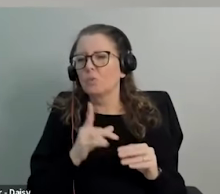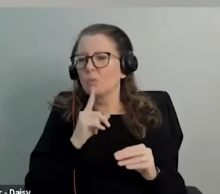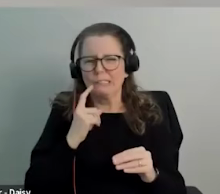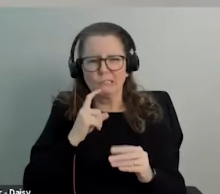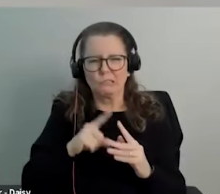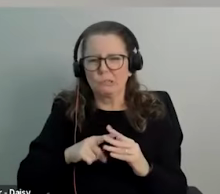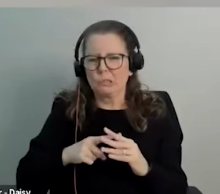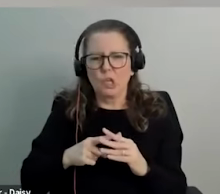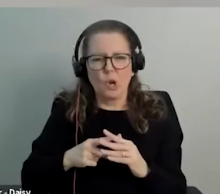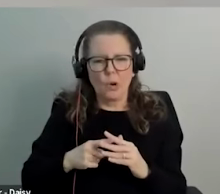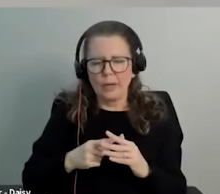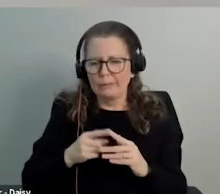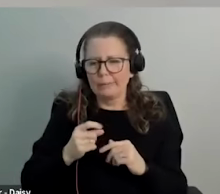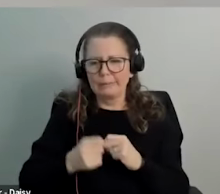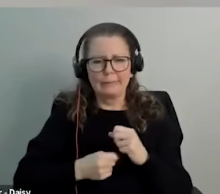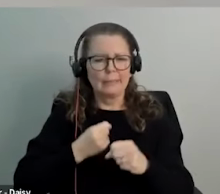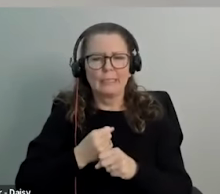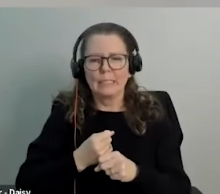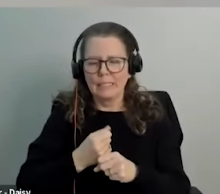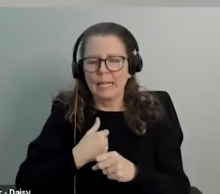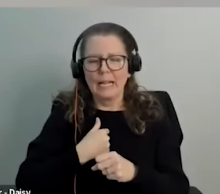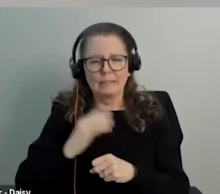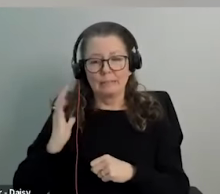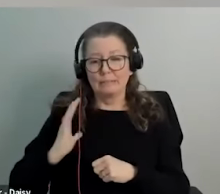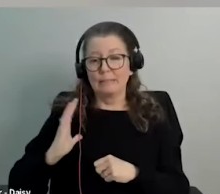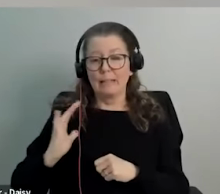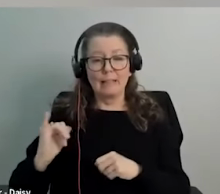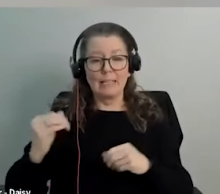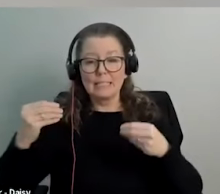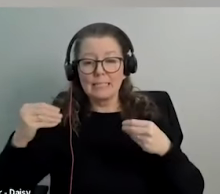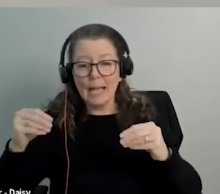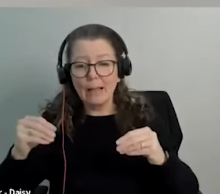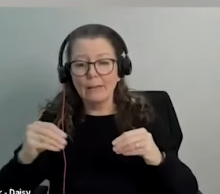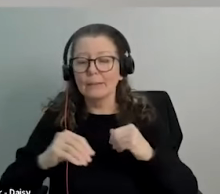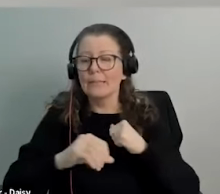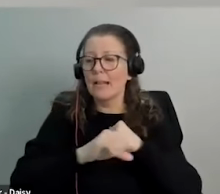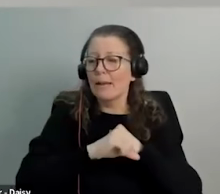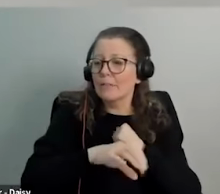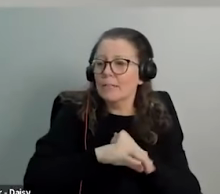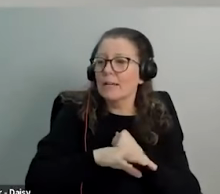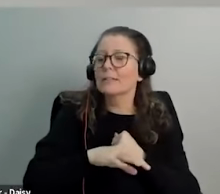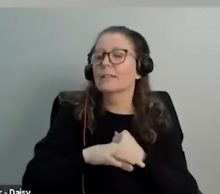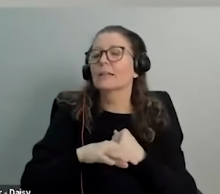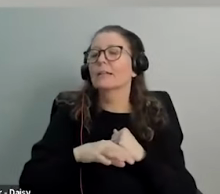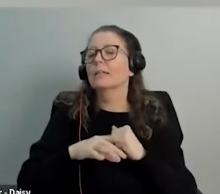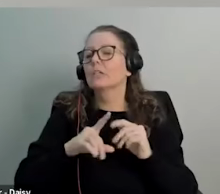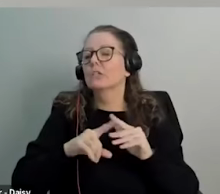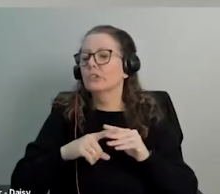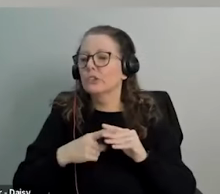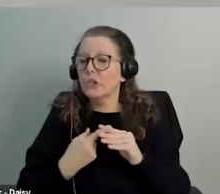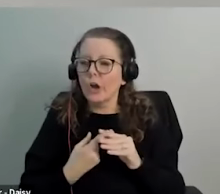and again, I mentioned earlier that I was in sales and advertising, to begin, and I started doing side projects and accessibility.